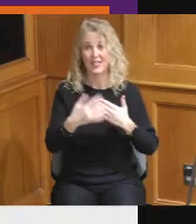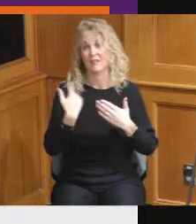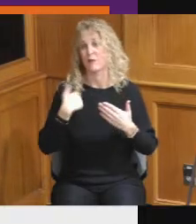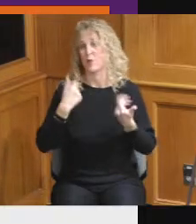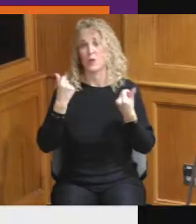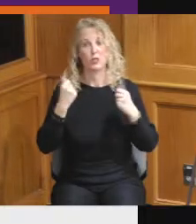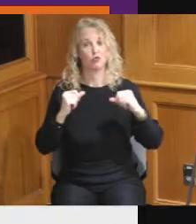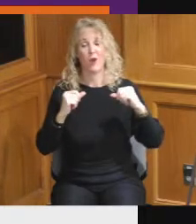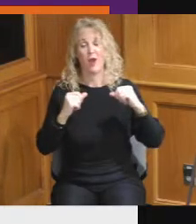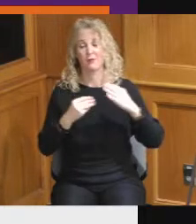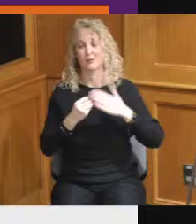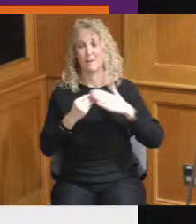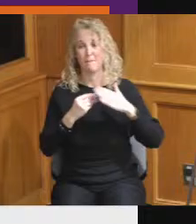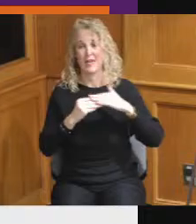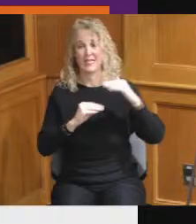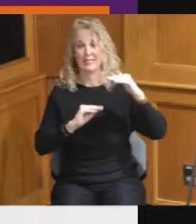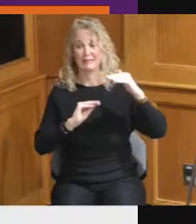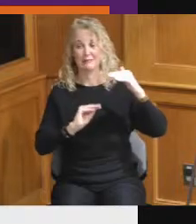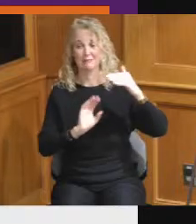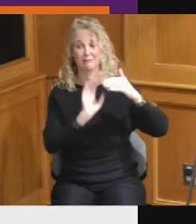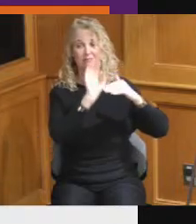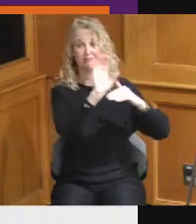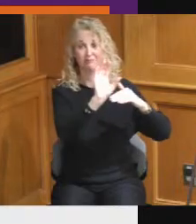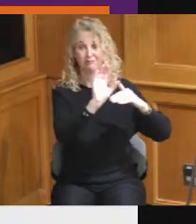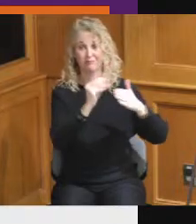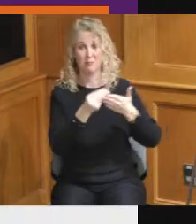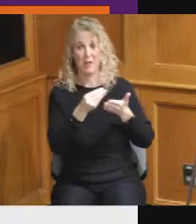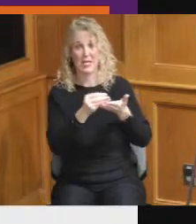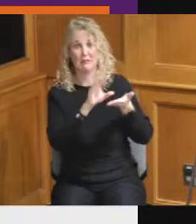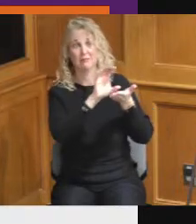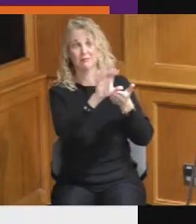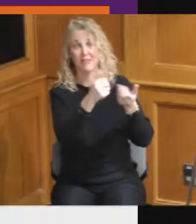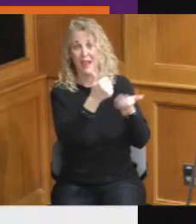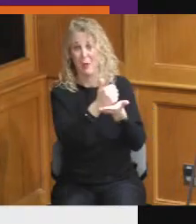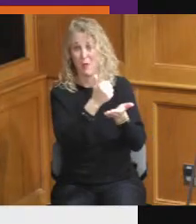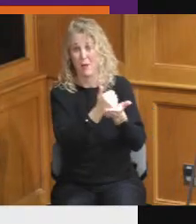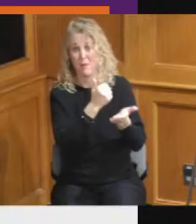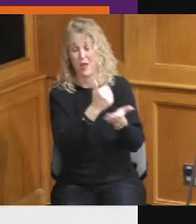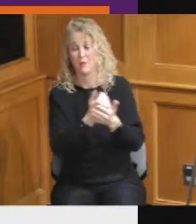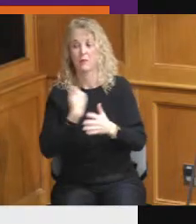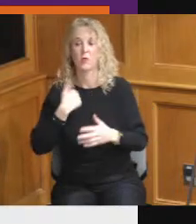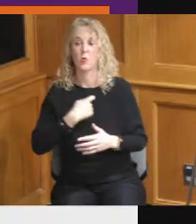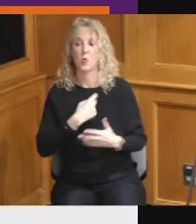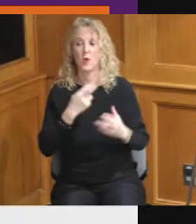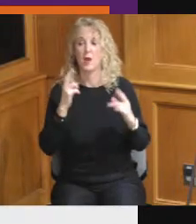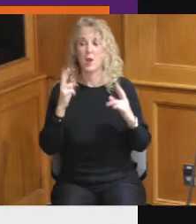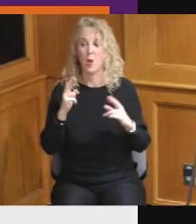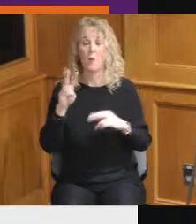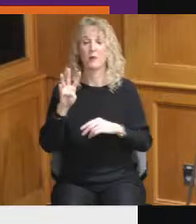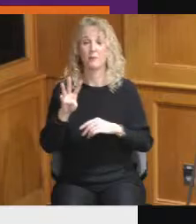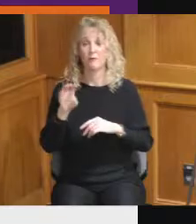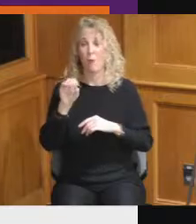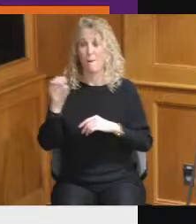sort of responding to that reality we did want to grow specifically the 4% litec Market which is a